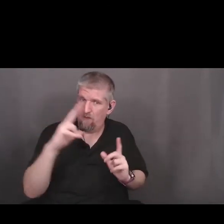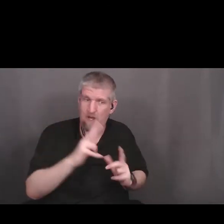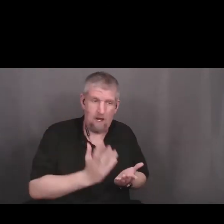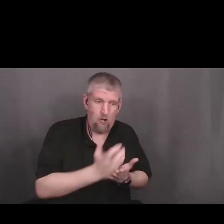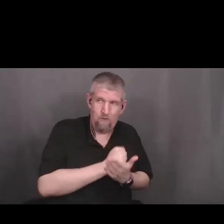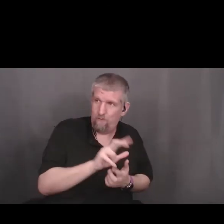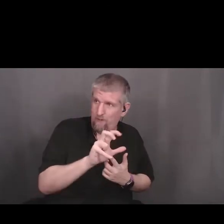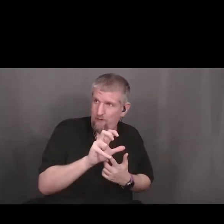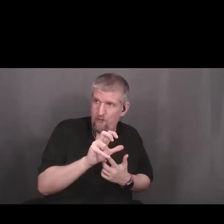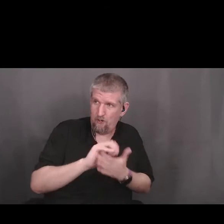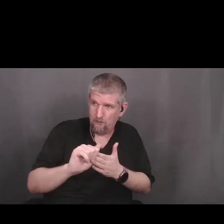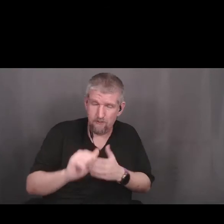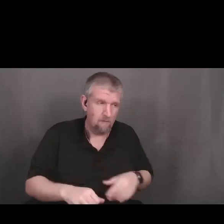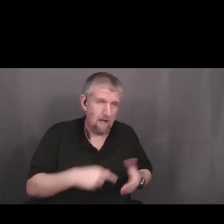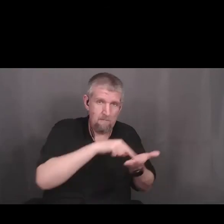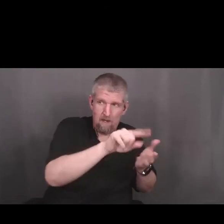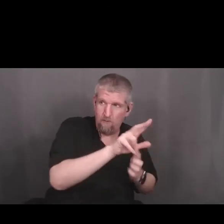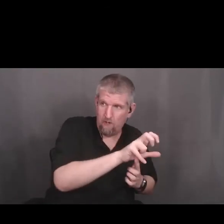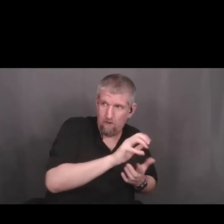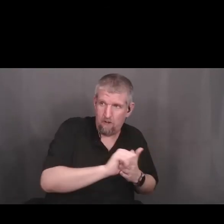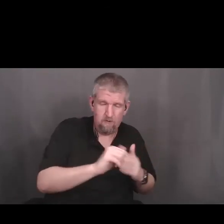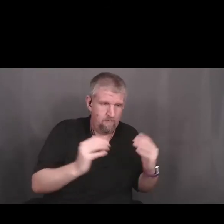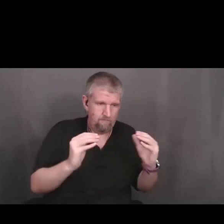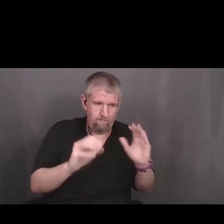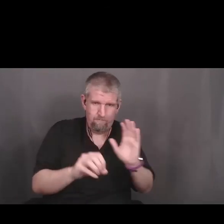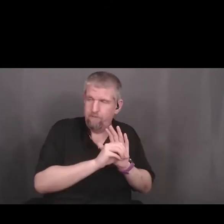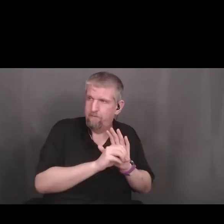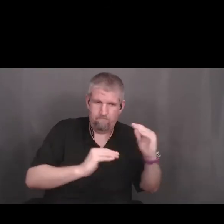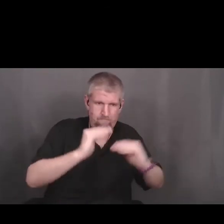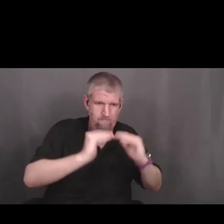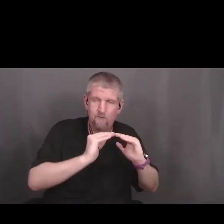Please don't count that against me because I had to spend that in order to work.